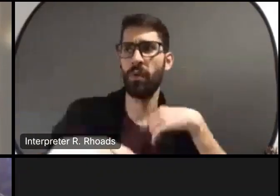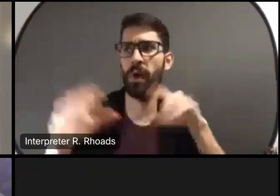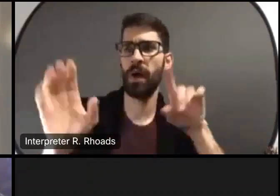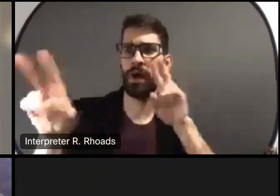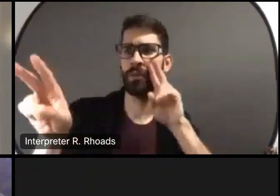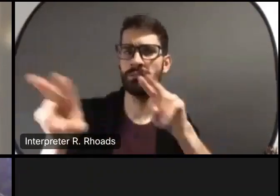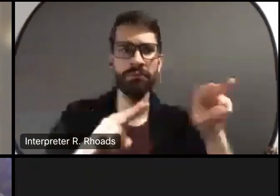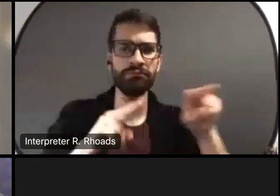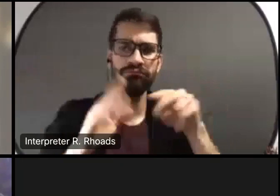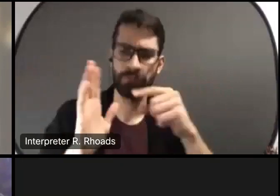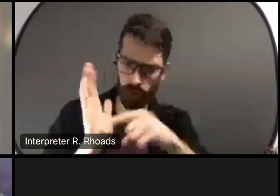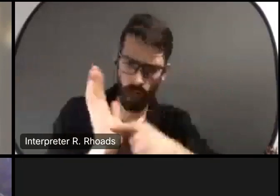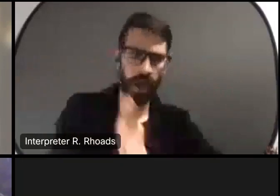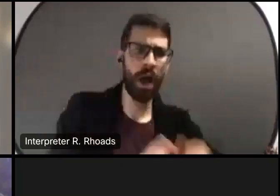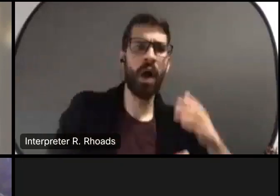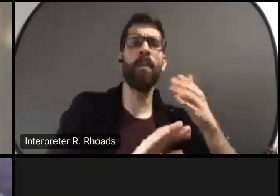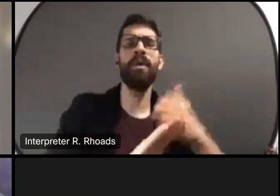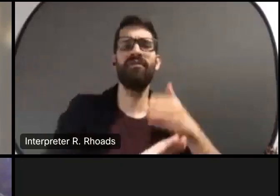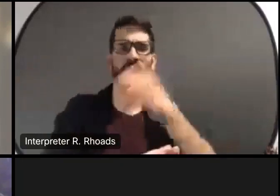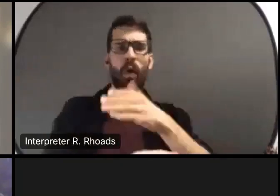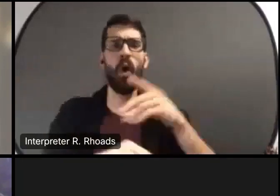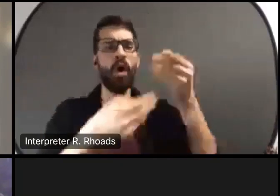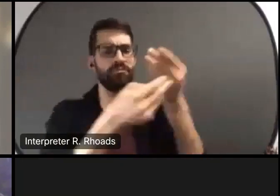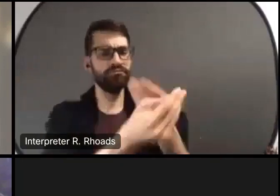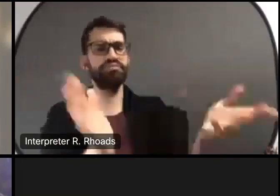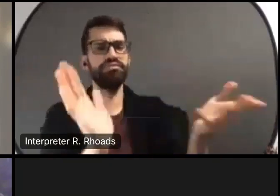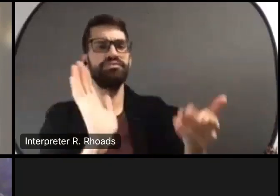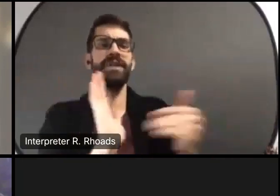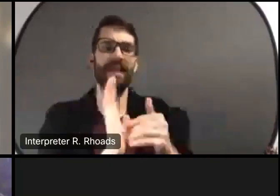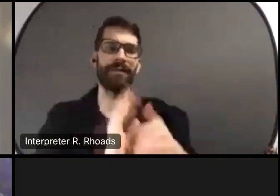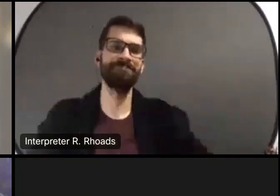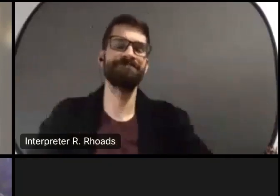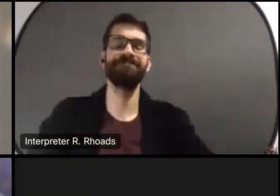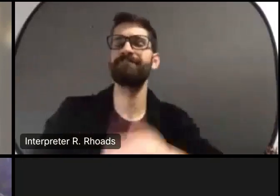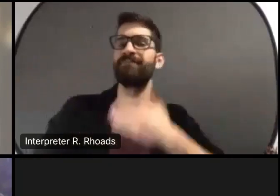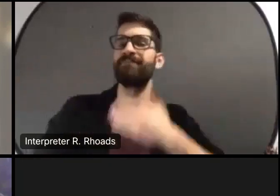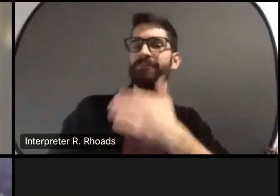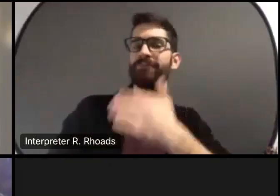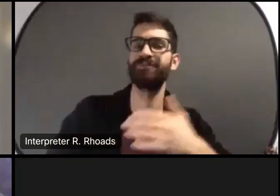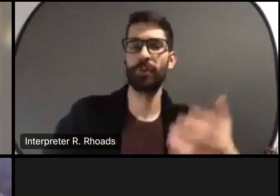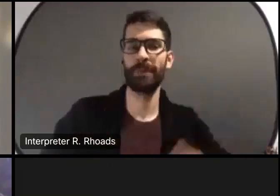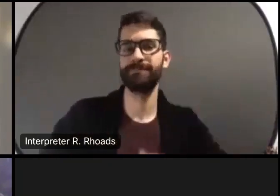great that makes sense thank you so much. (OANC) Thank you, thank you thank you (Fast) All right,